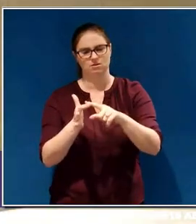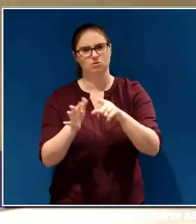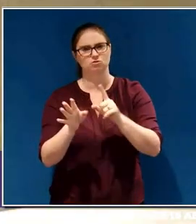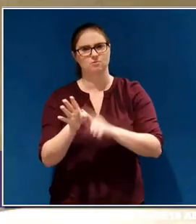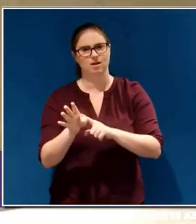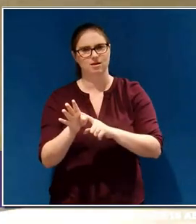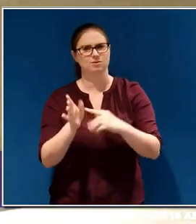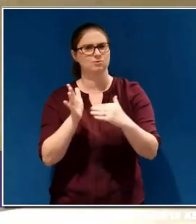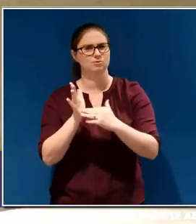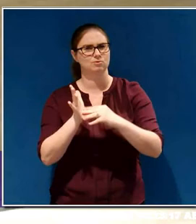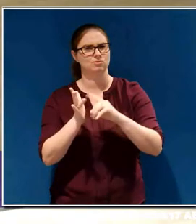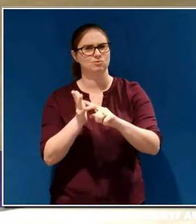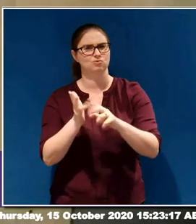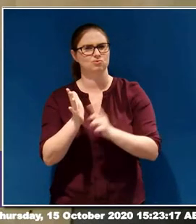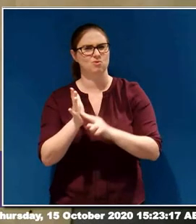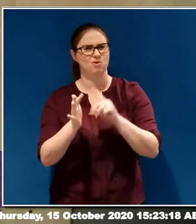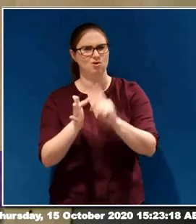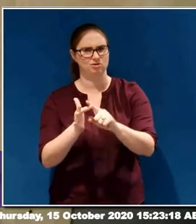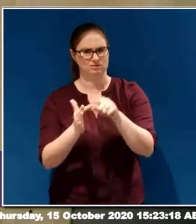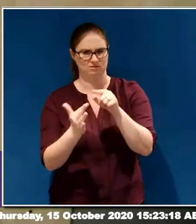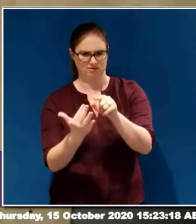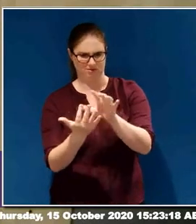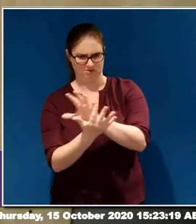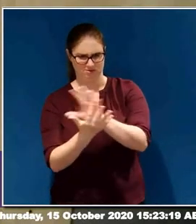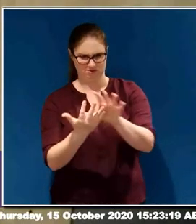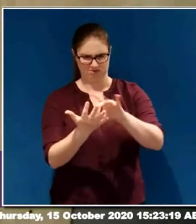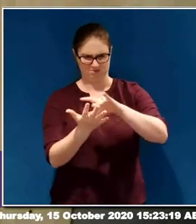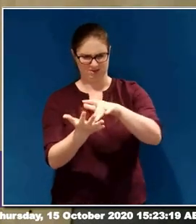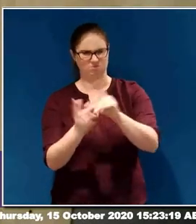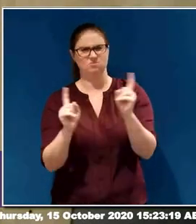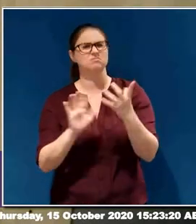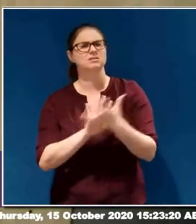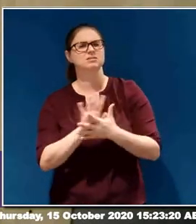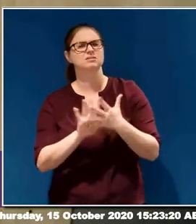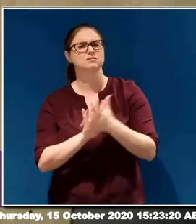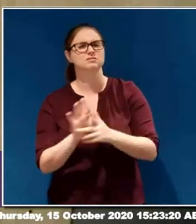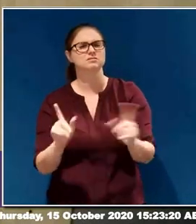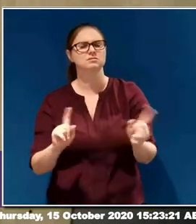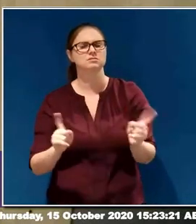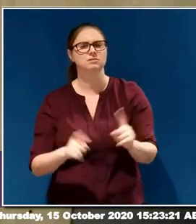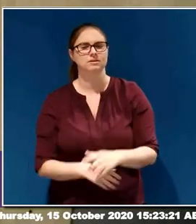What does that mean? So the kids in the grey zone are the ones who fall in between the